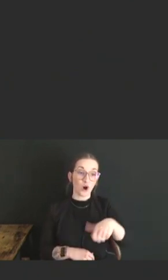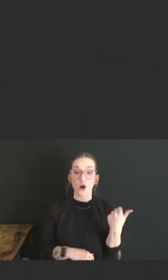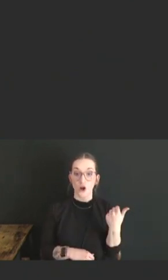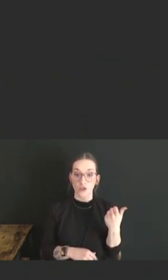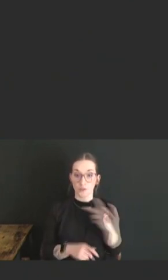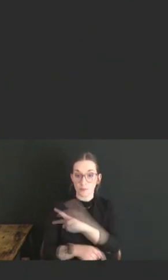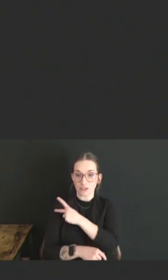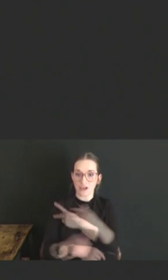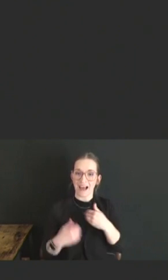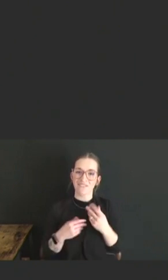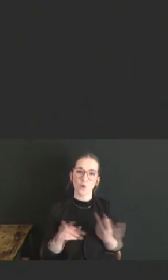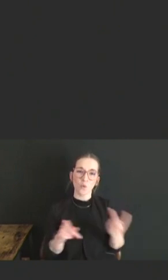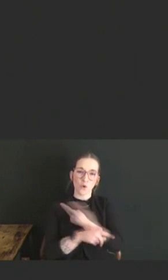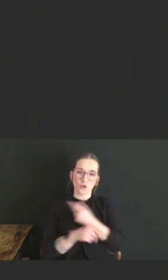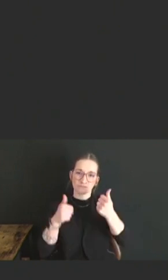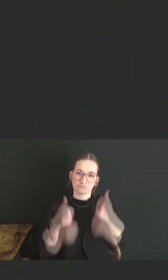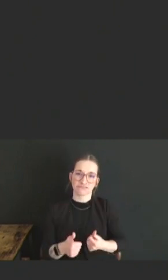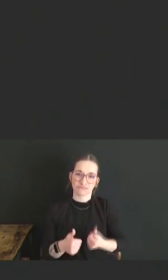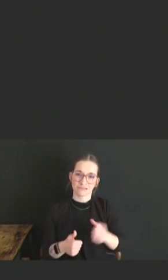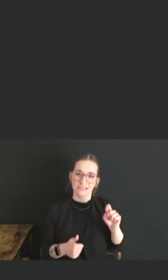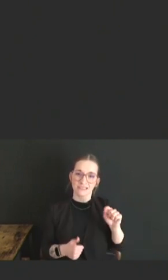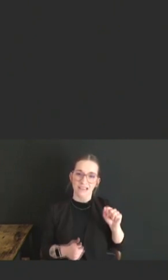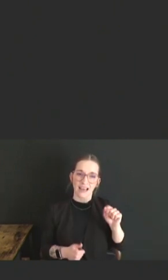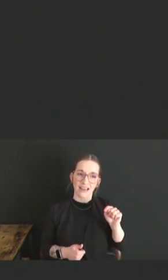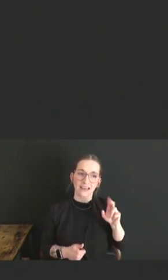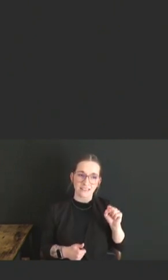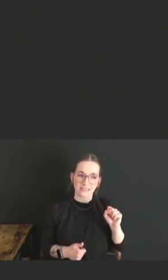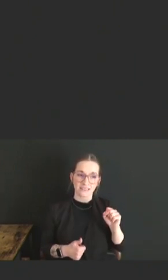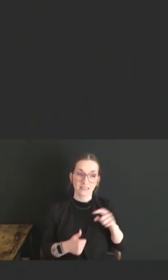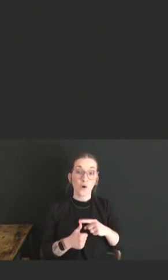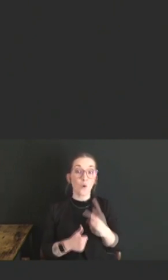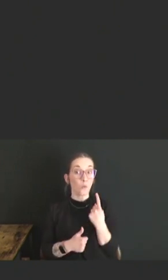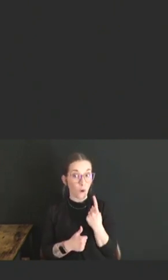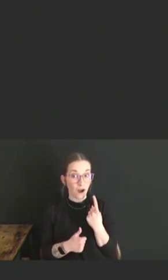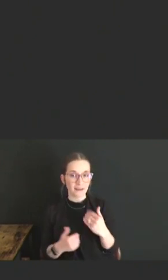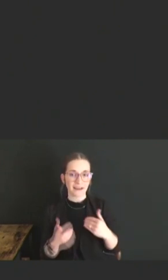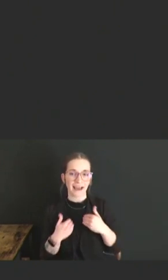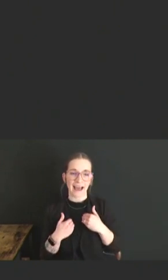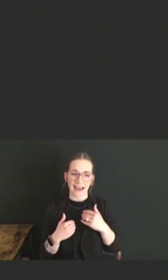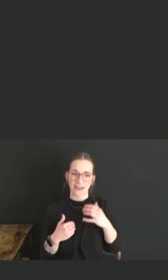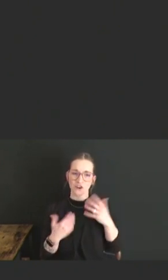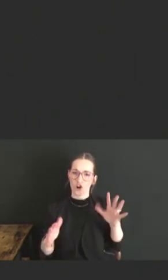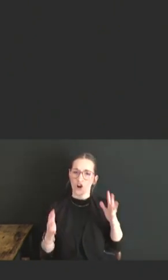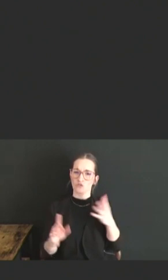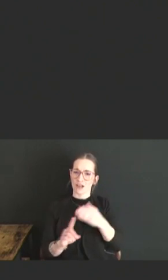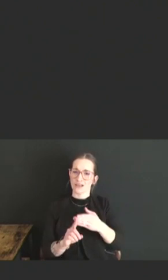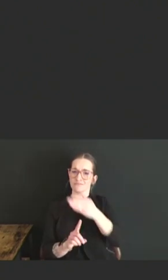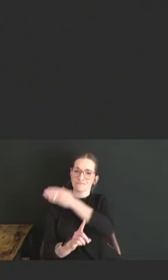status, one with underlying cardiac disease pre-myocarditis diagnosis was re-hospitalized.